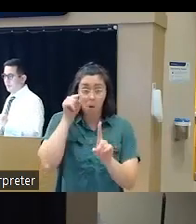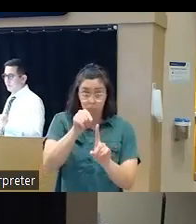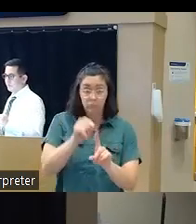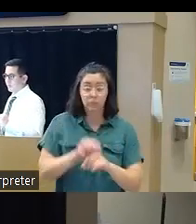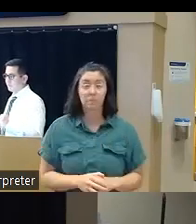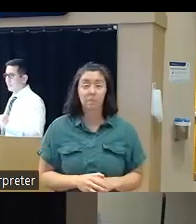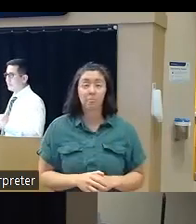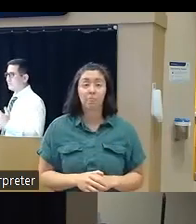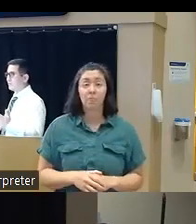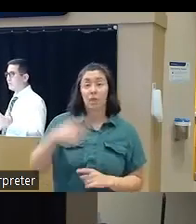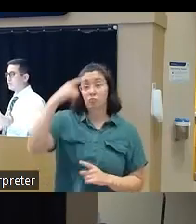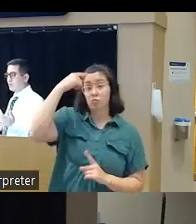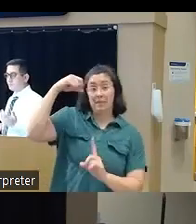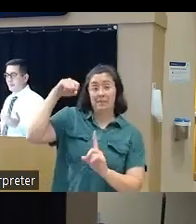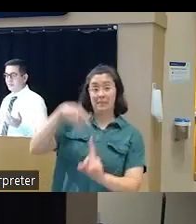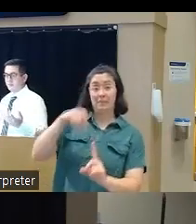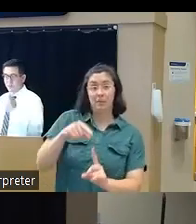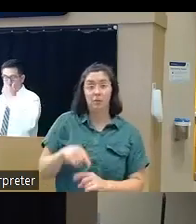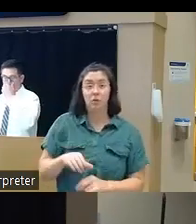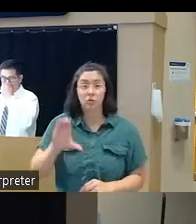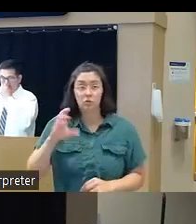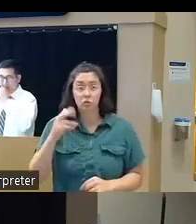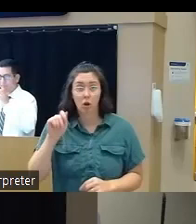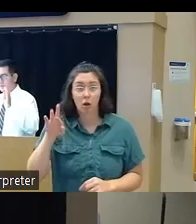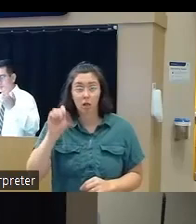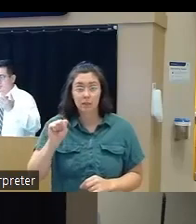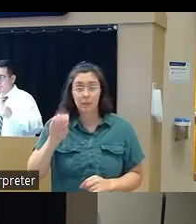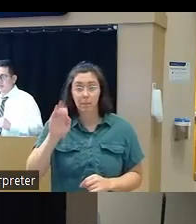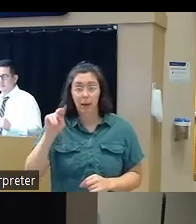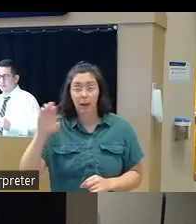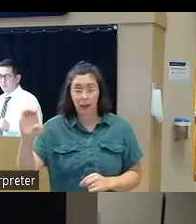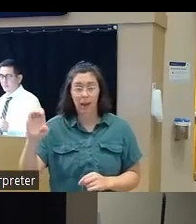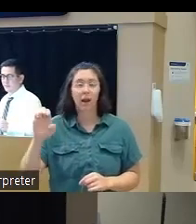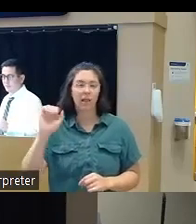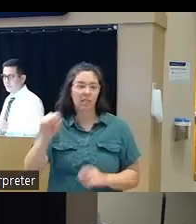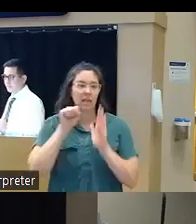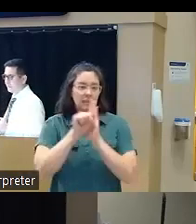brain stimulation has been used in Charles Benet syndrome using different Montage than we than we